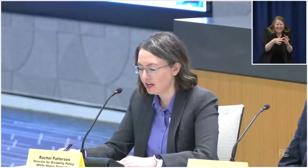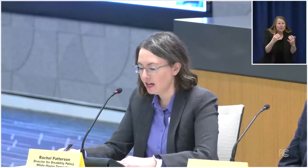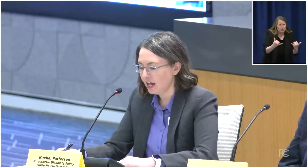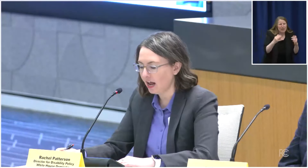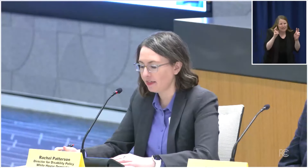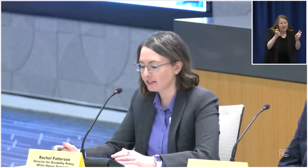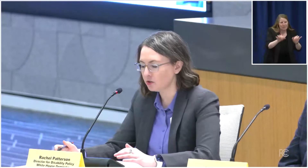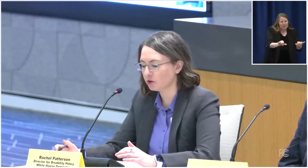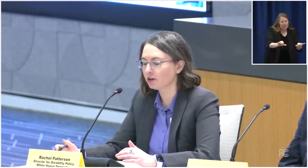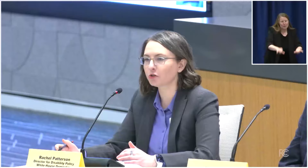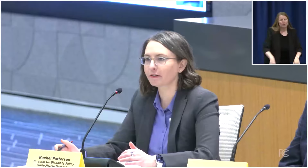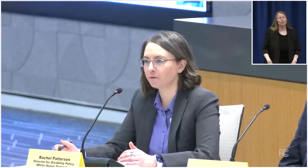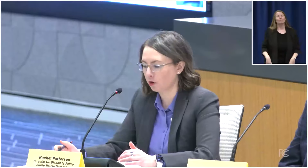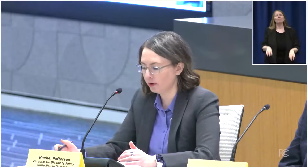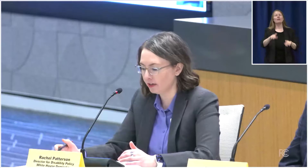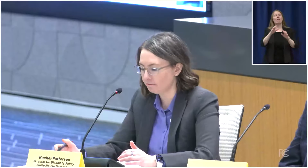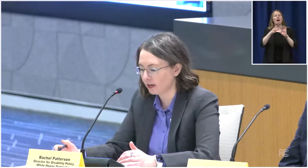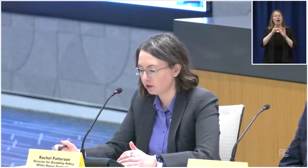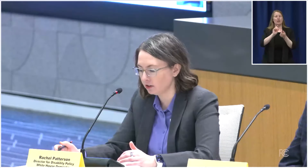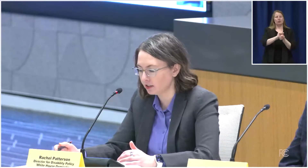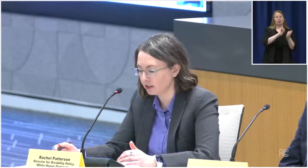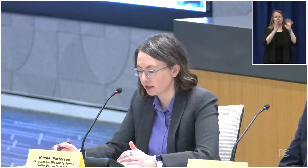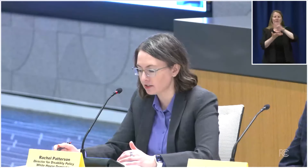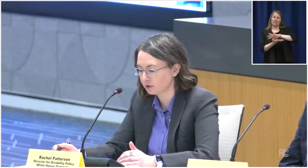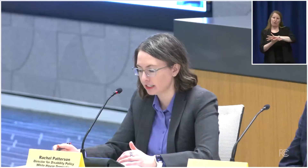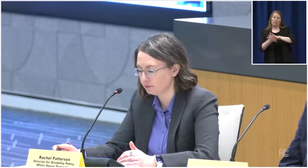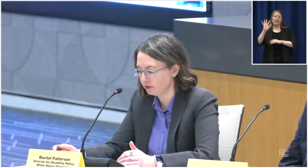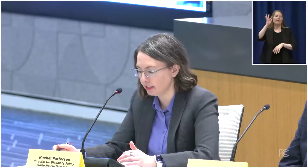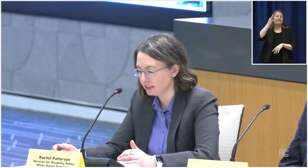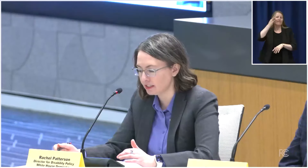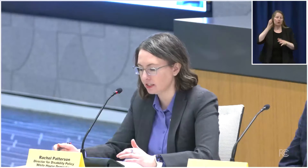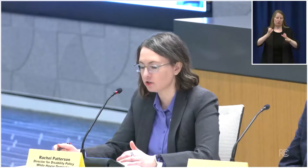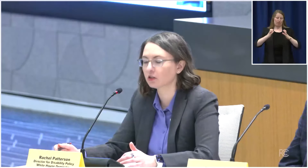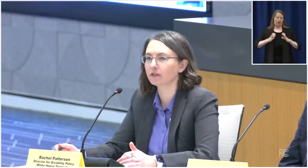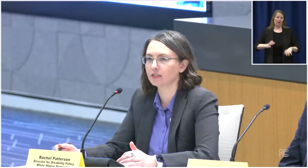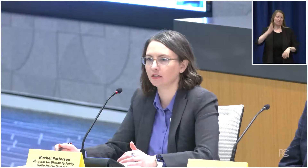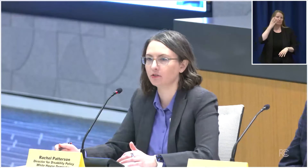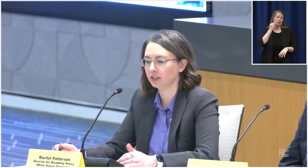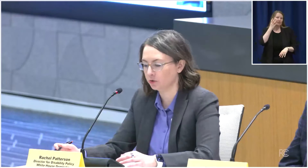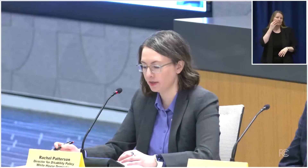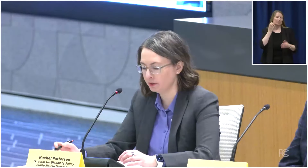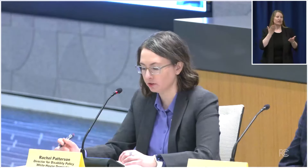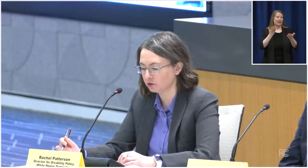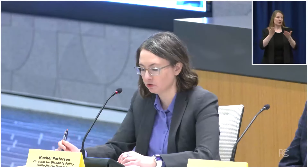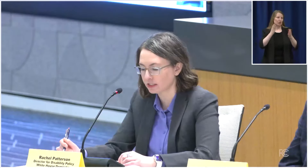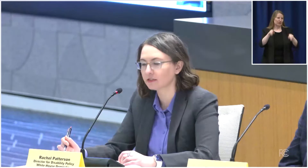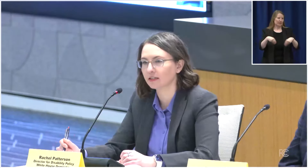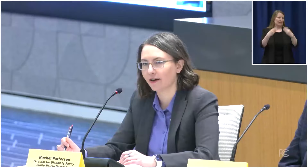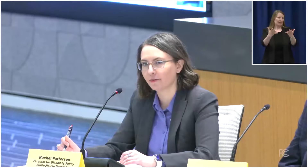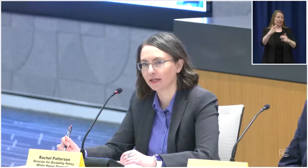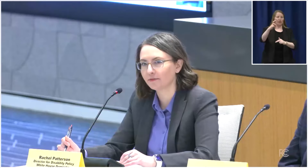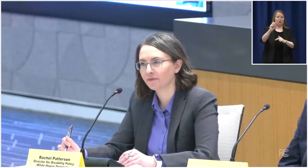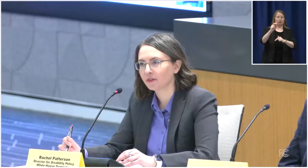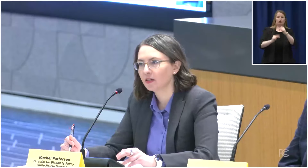FULL PROMISE OF OUR NATION, EVERYONE IS HELD BACK. IN DECEMBER OF 2021, THE